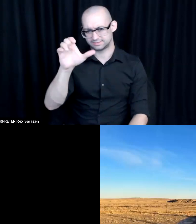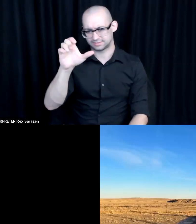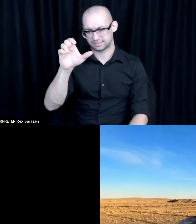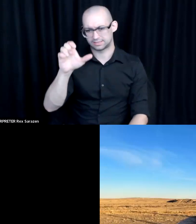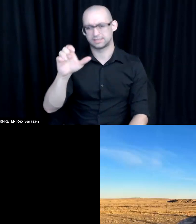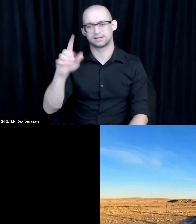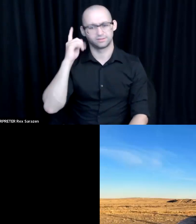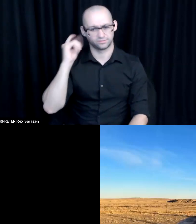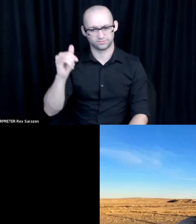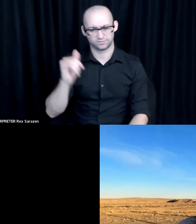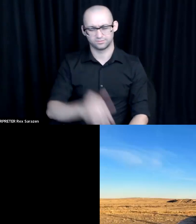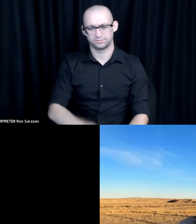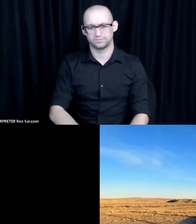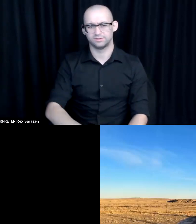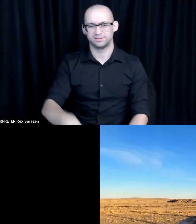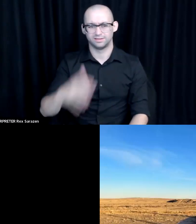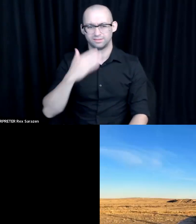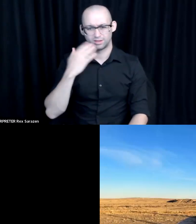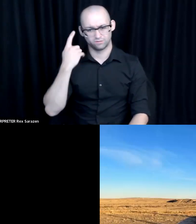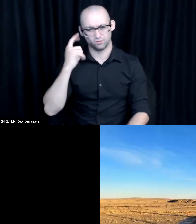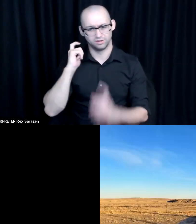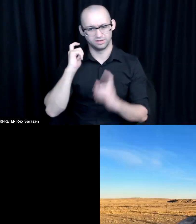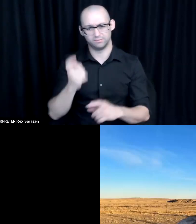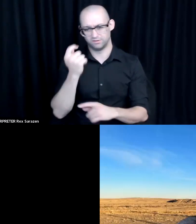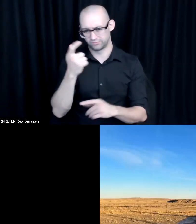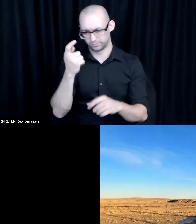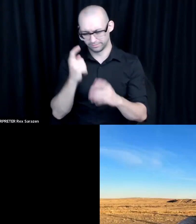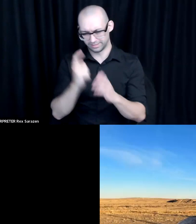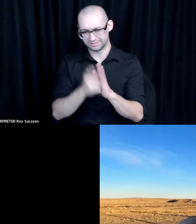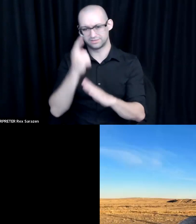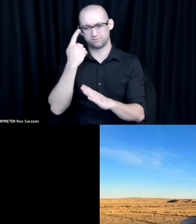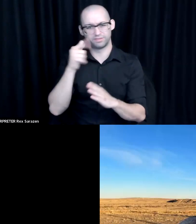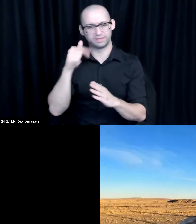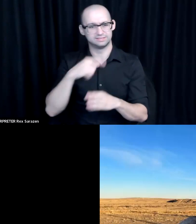Thanks for giving me a few minutes on the agenda. We are excited to announce,